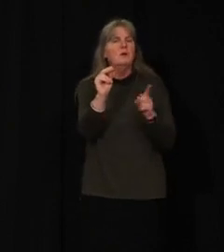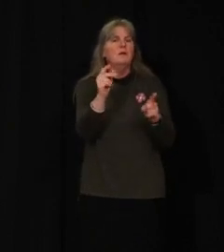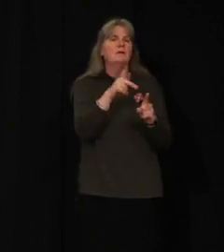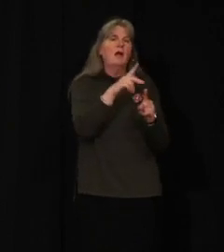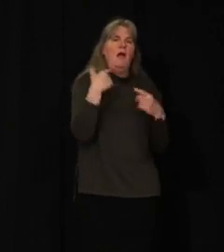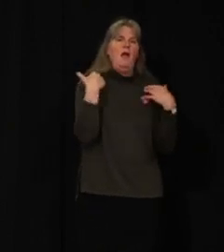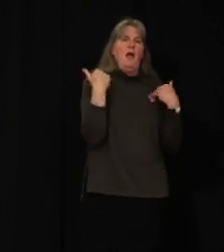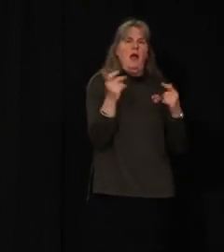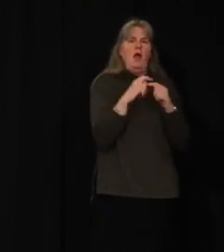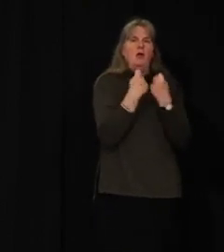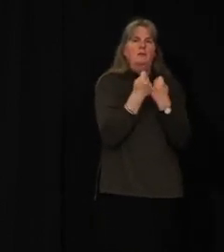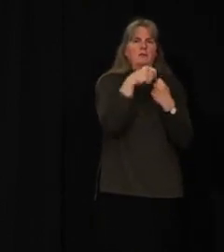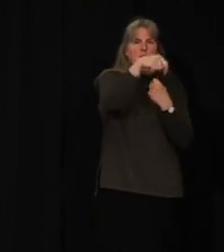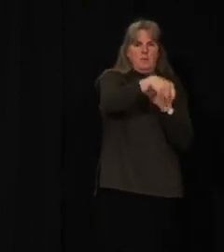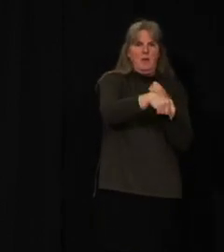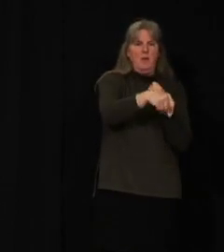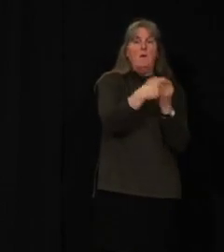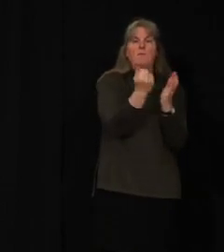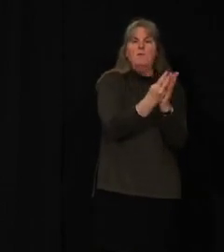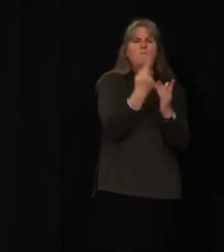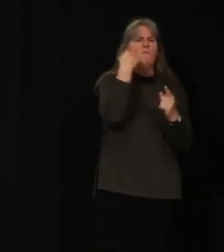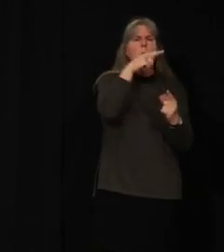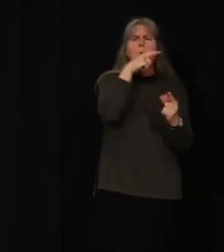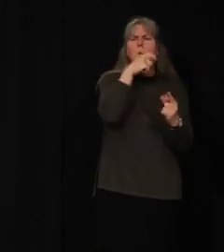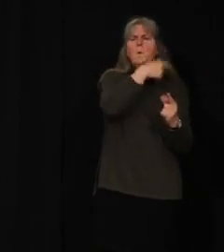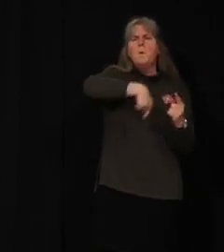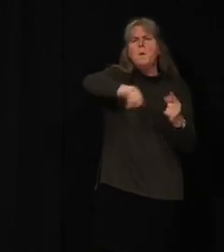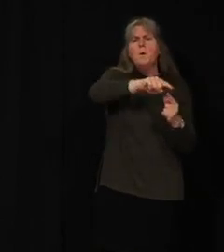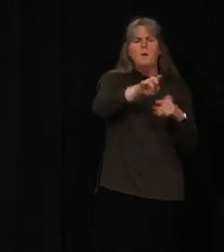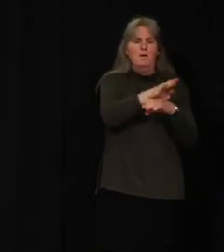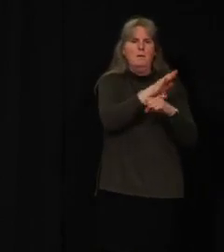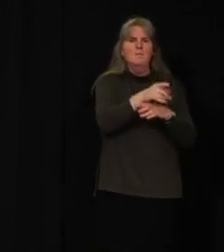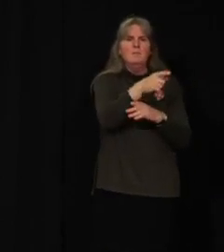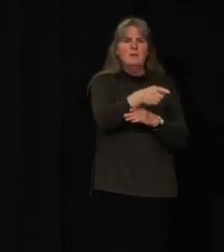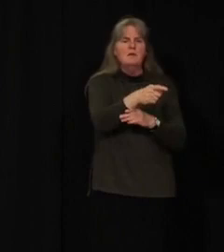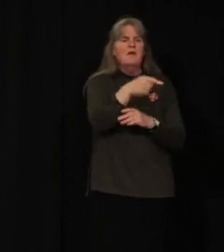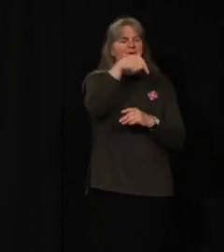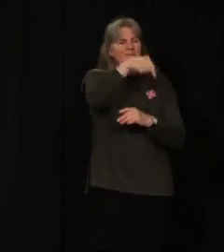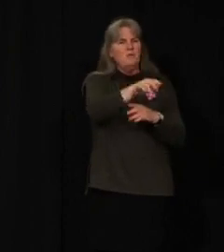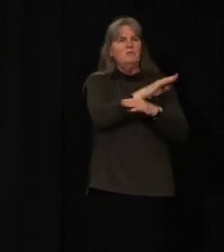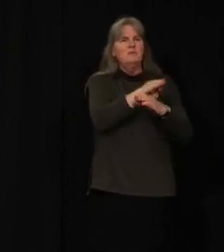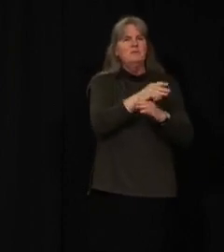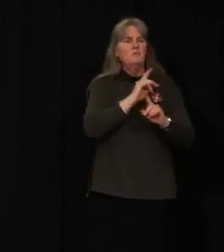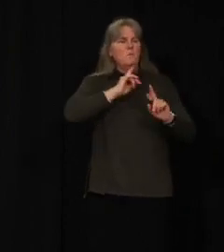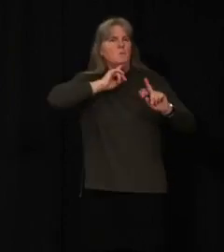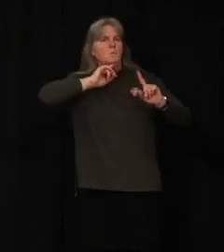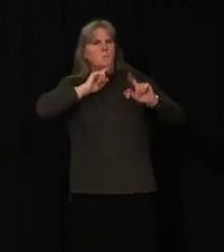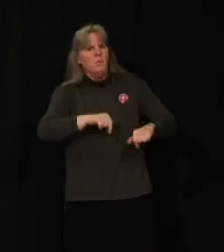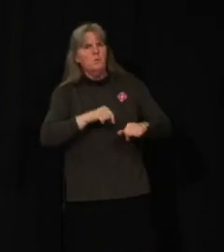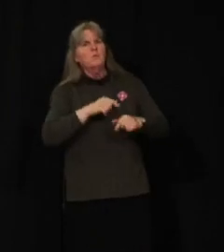officials only need to approve operational plans for businesses that were mandated to close.